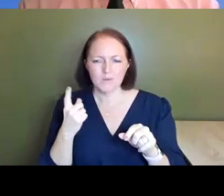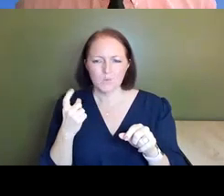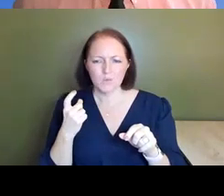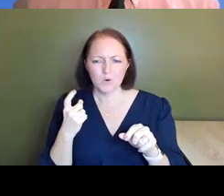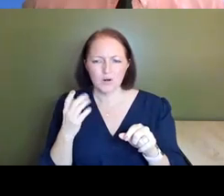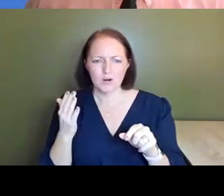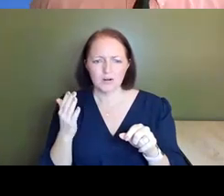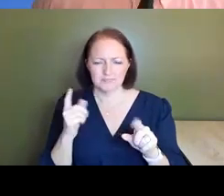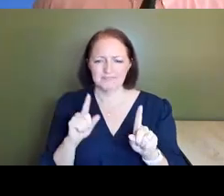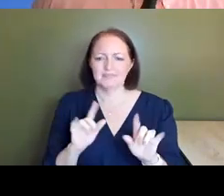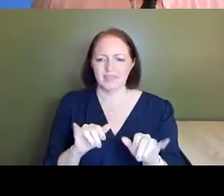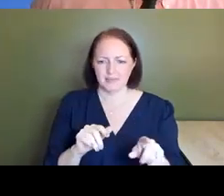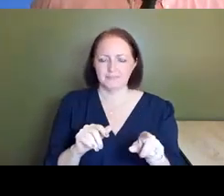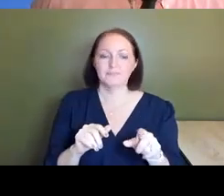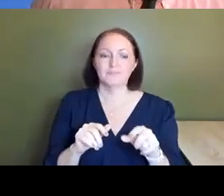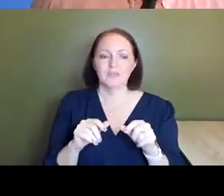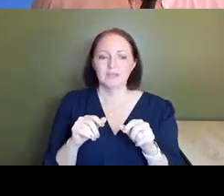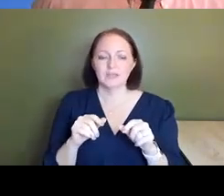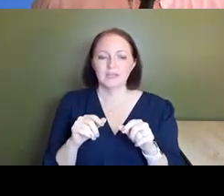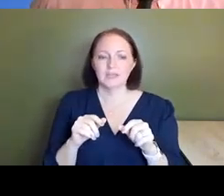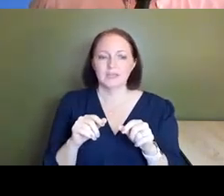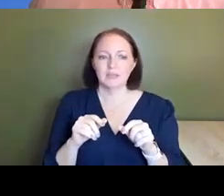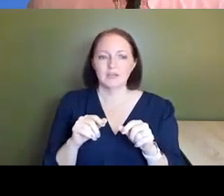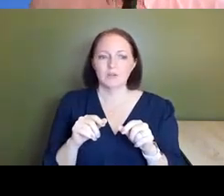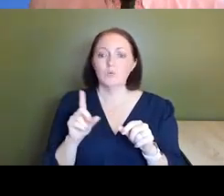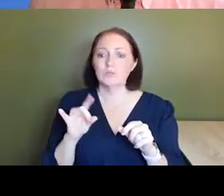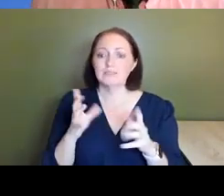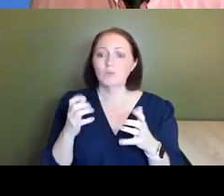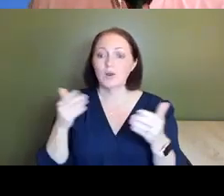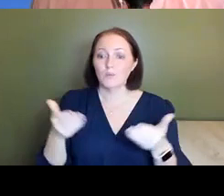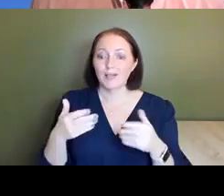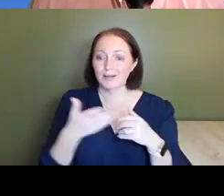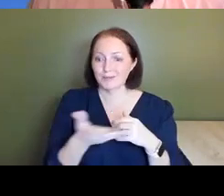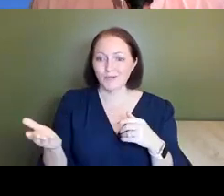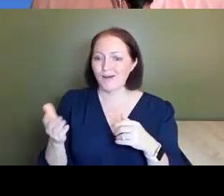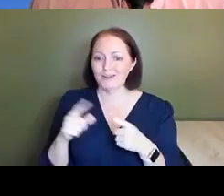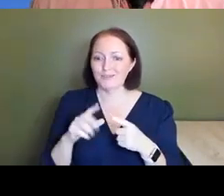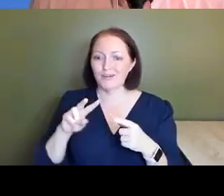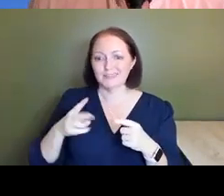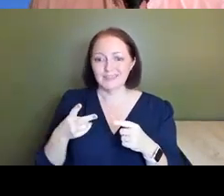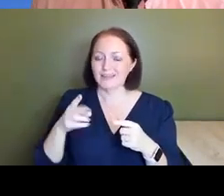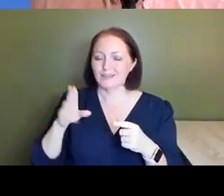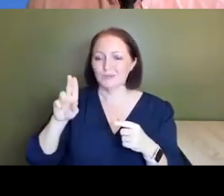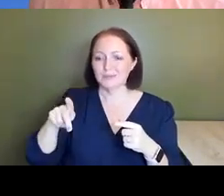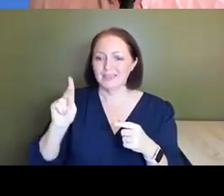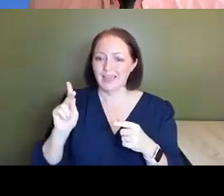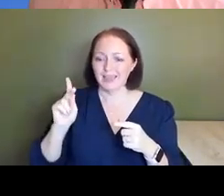please. Thank you. So we did want to welcome you all to our second UPK Webinar. We are